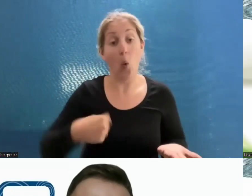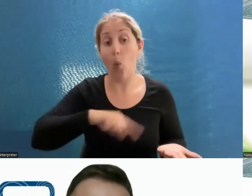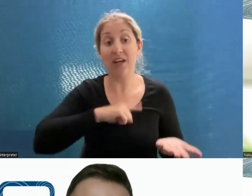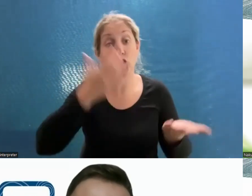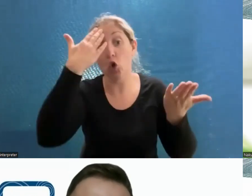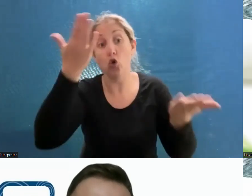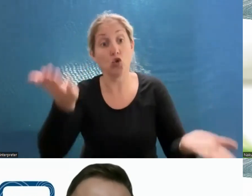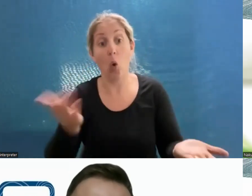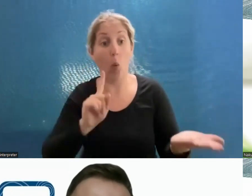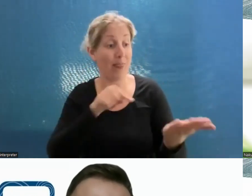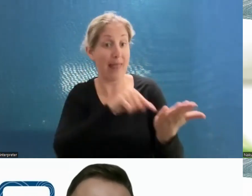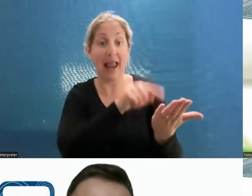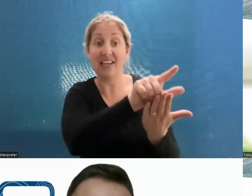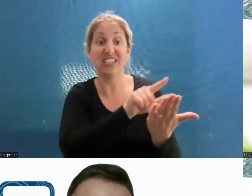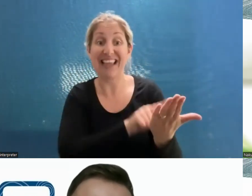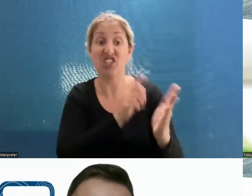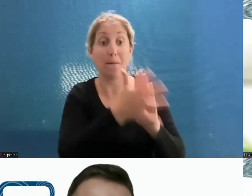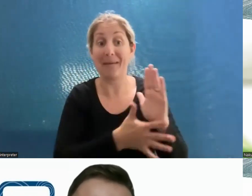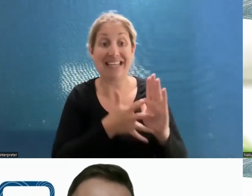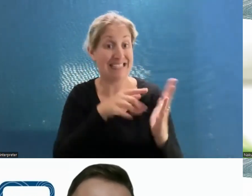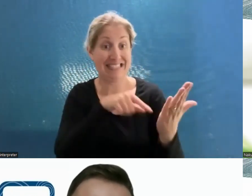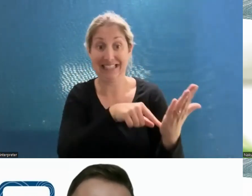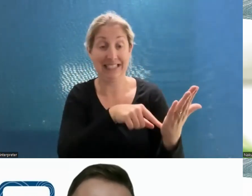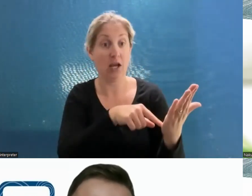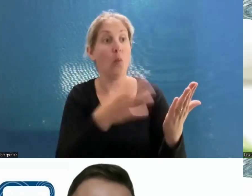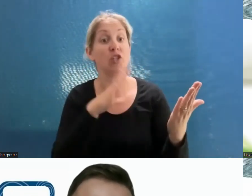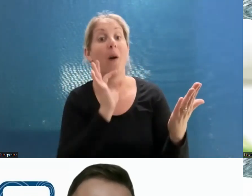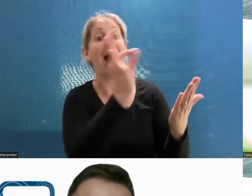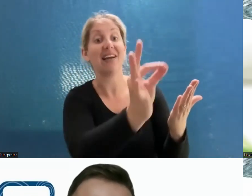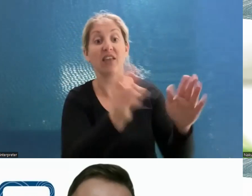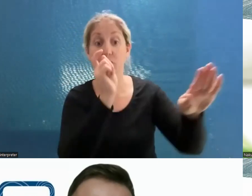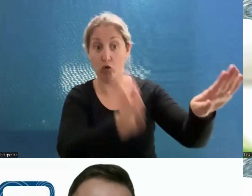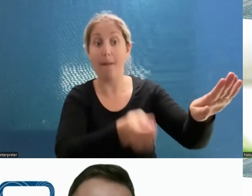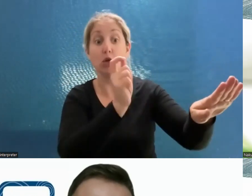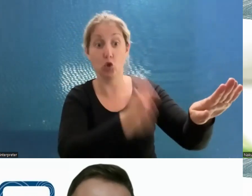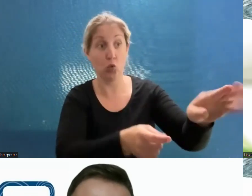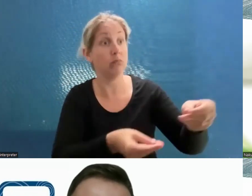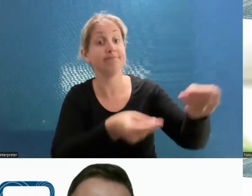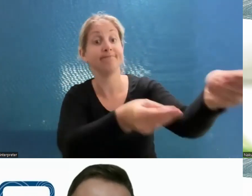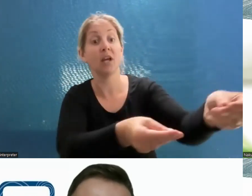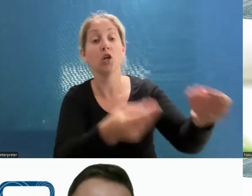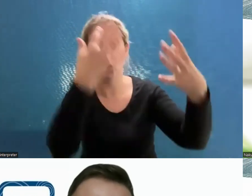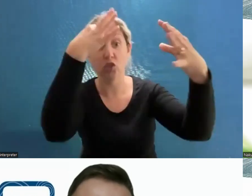part of the legislation means, so we need to ask the tribunal to make a binding decision about it.